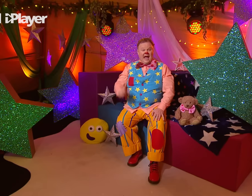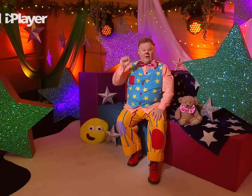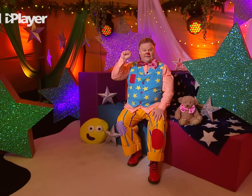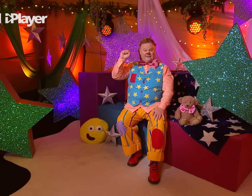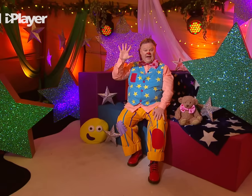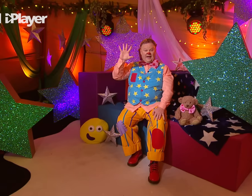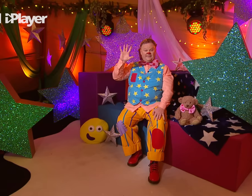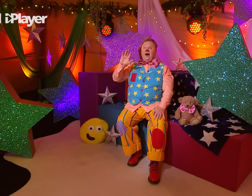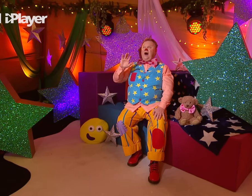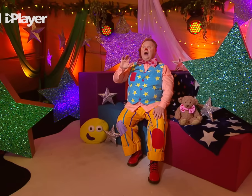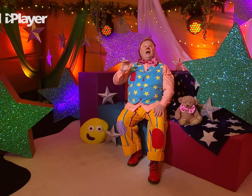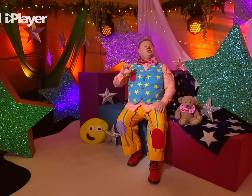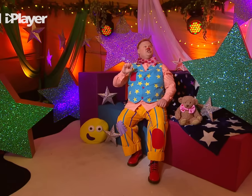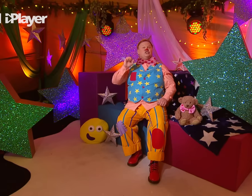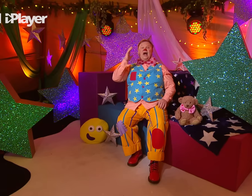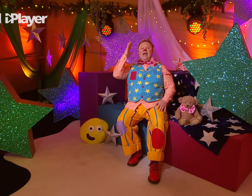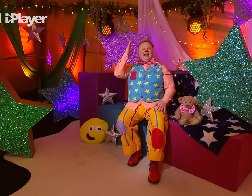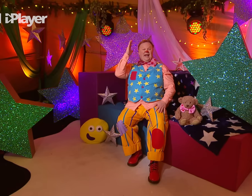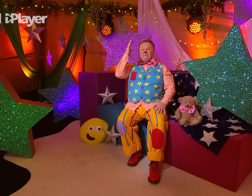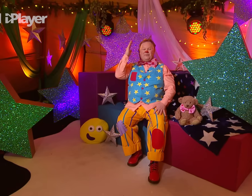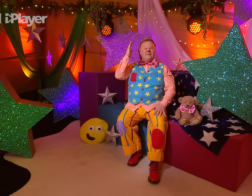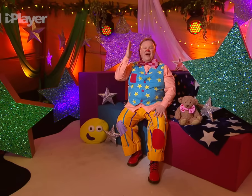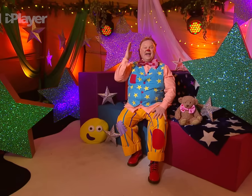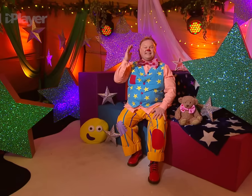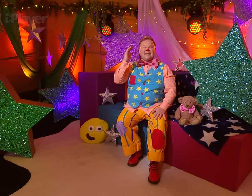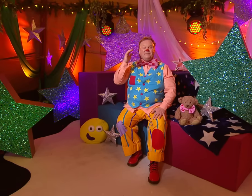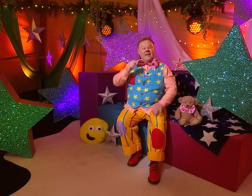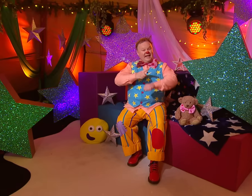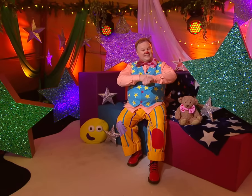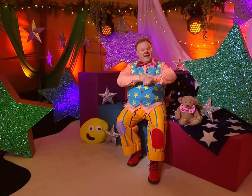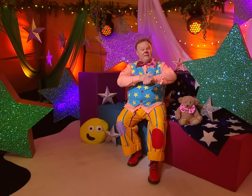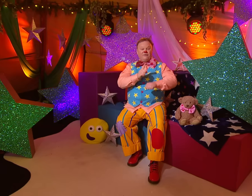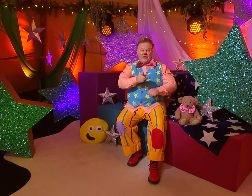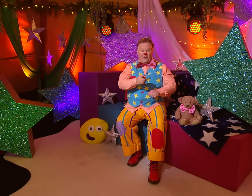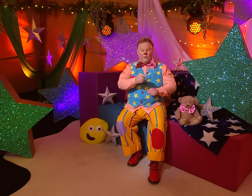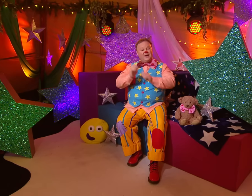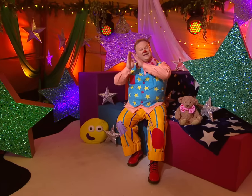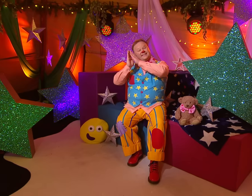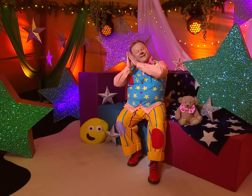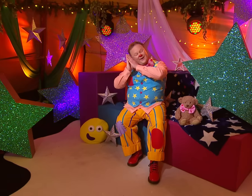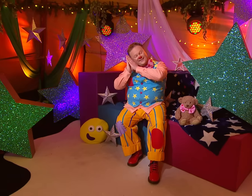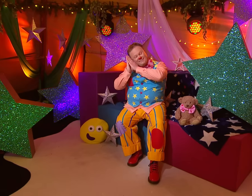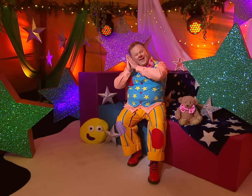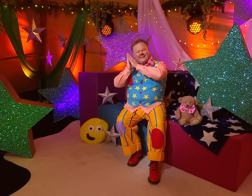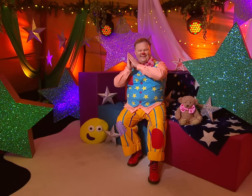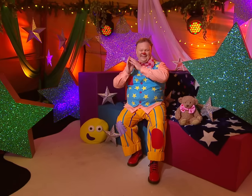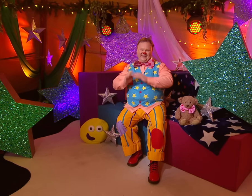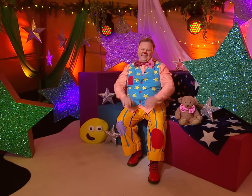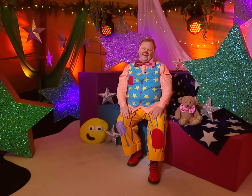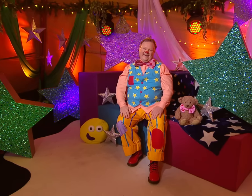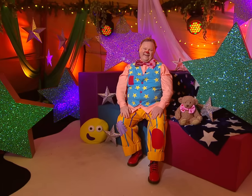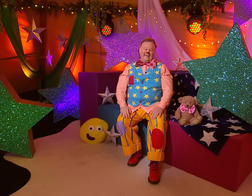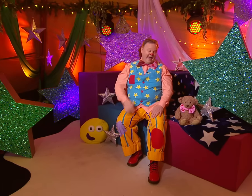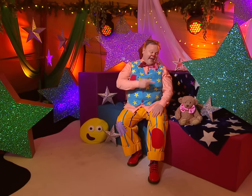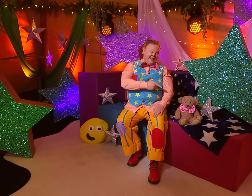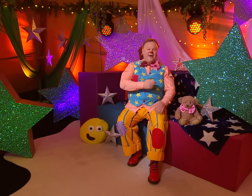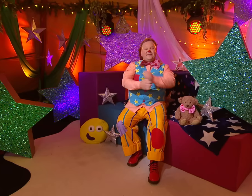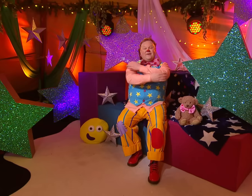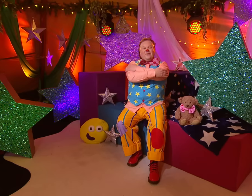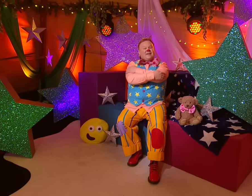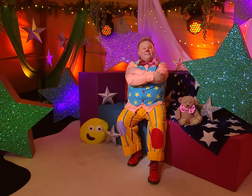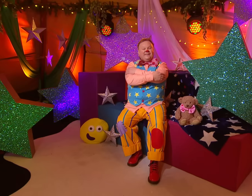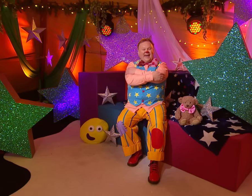now the stars are shining bright it's time for you to go to bed oh and you too tumble ted